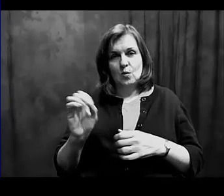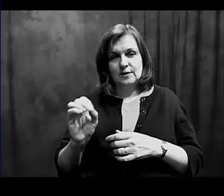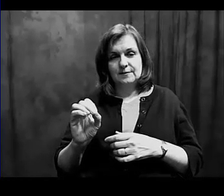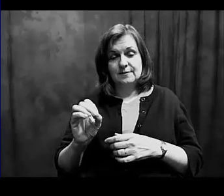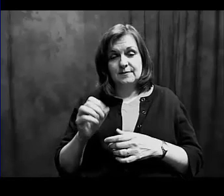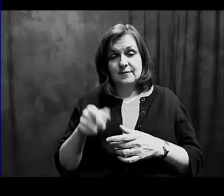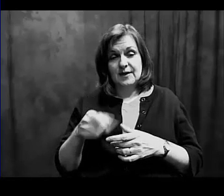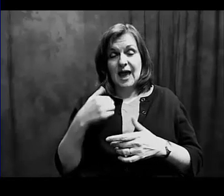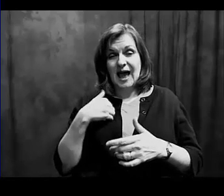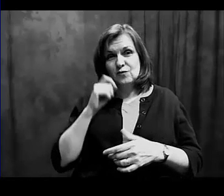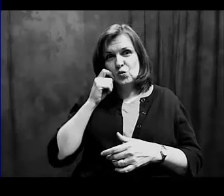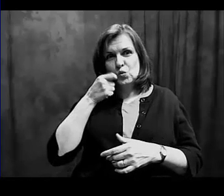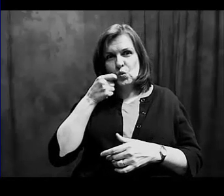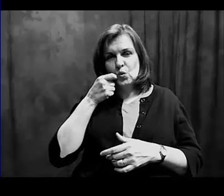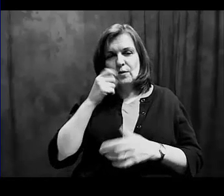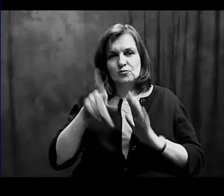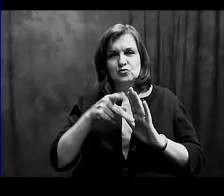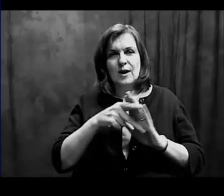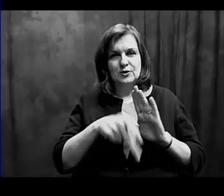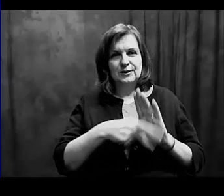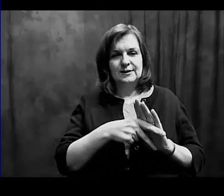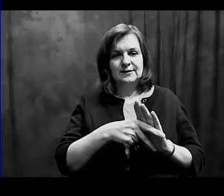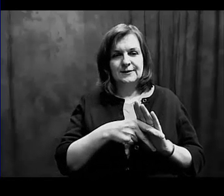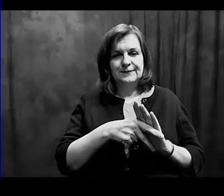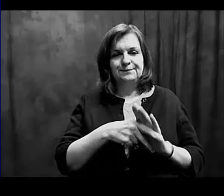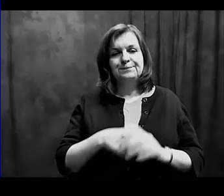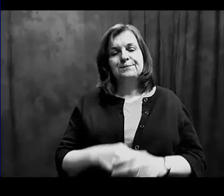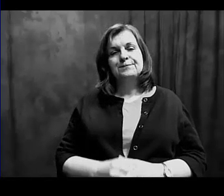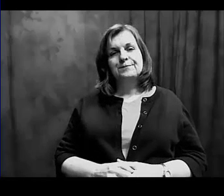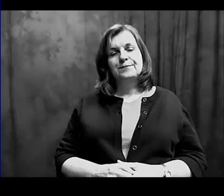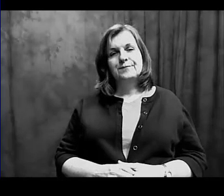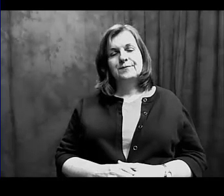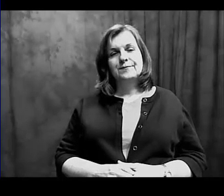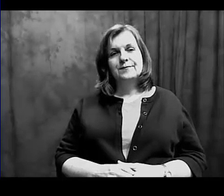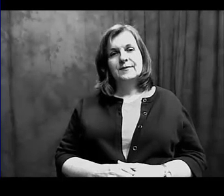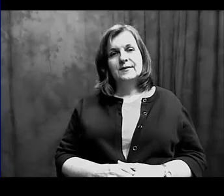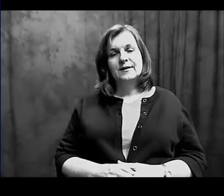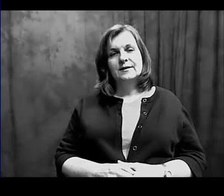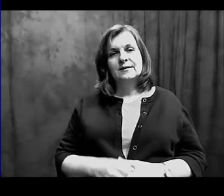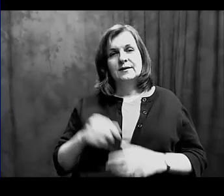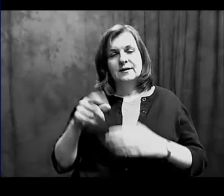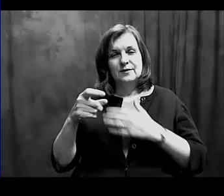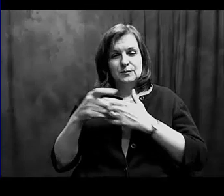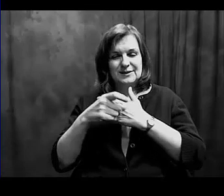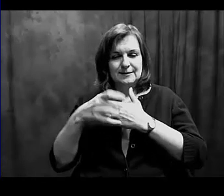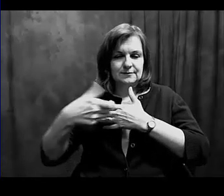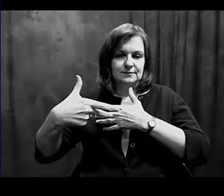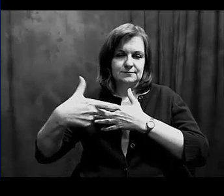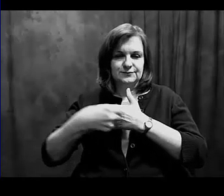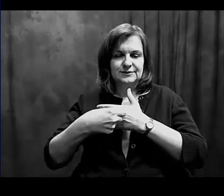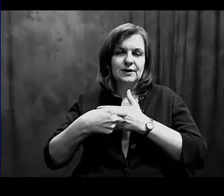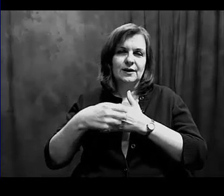they actually have some really cool properties they actually secrete an anesthetic